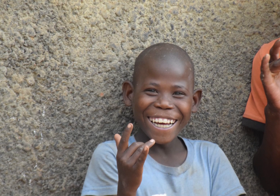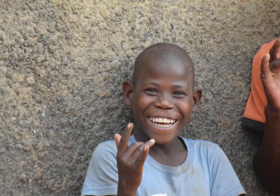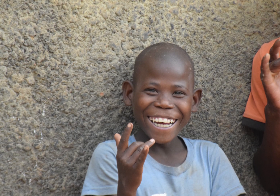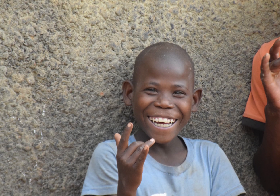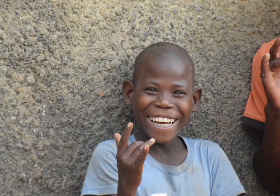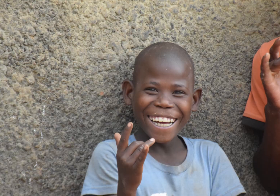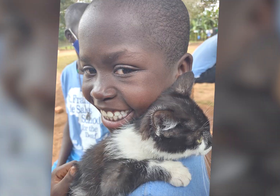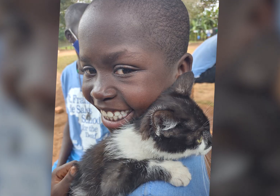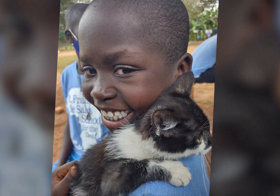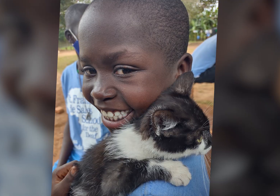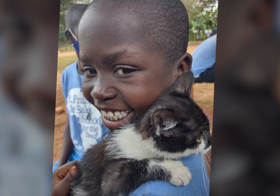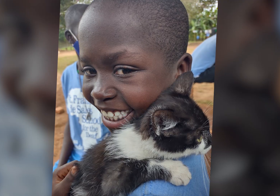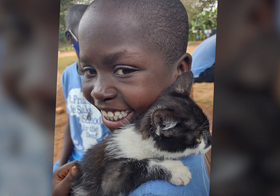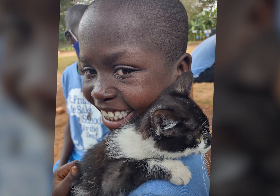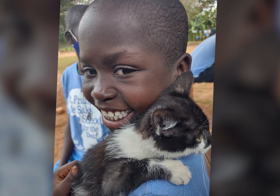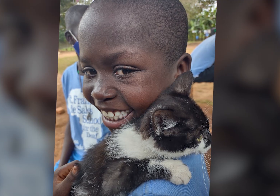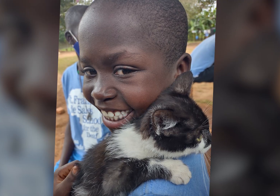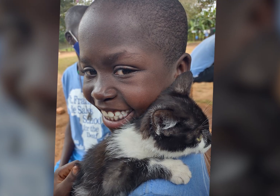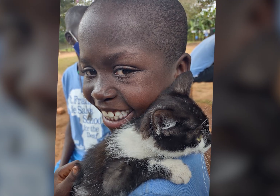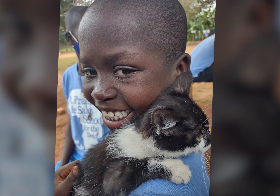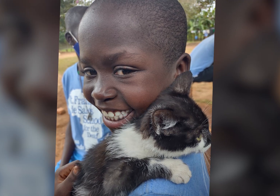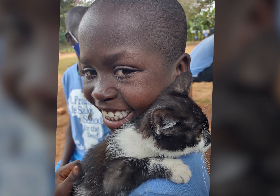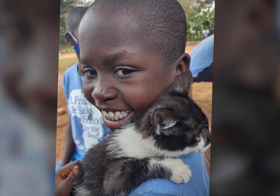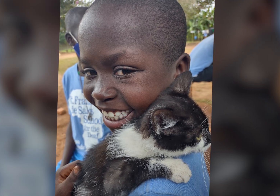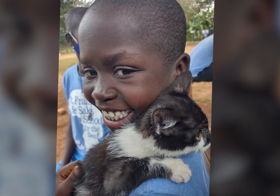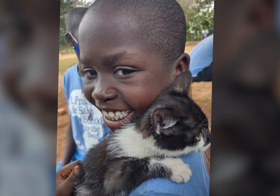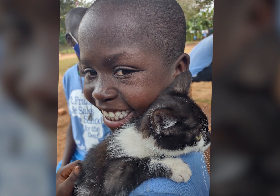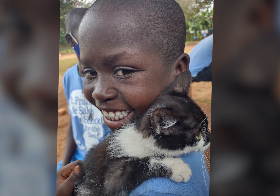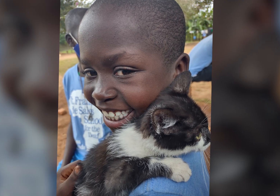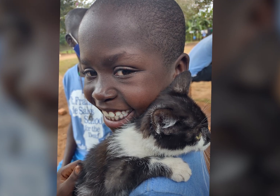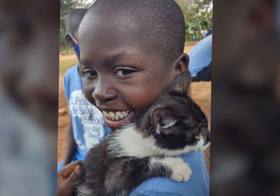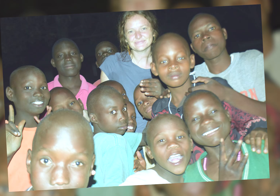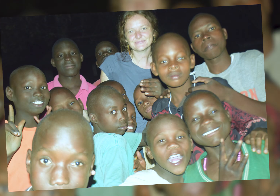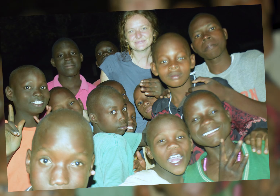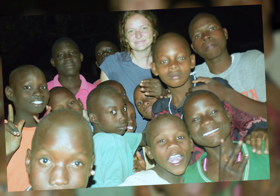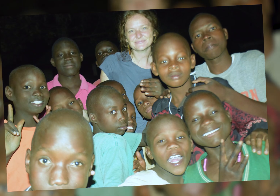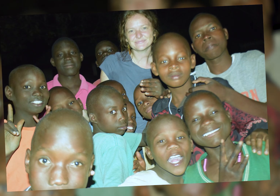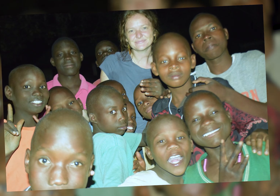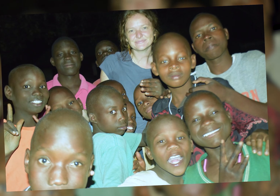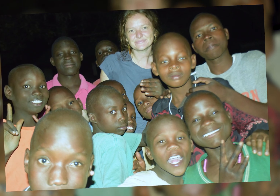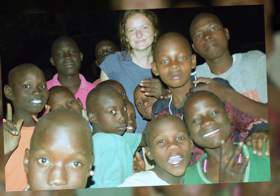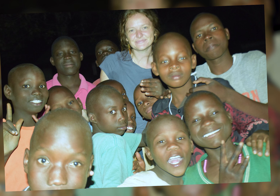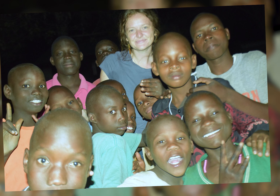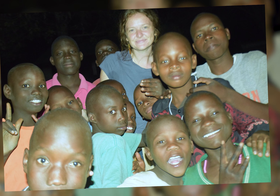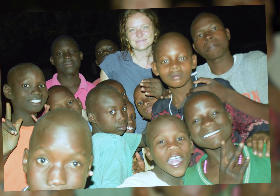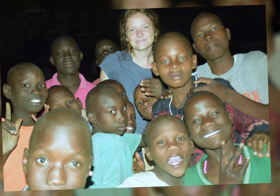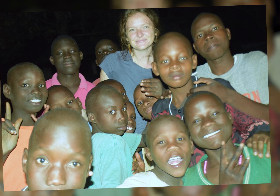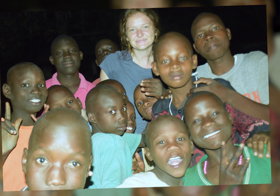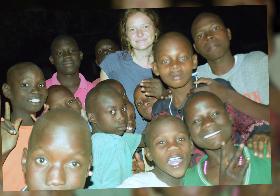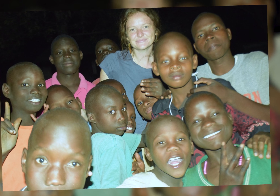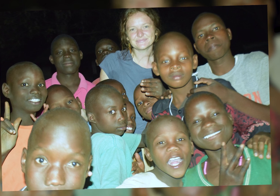Sometimes they send their students on taxis, bodas they're motorcycles, they're like taxis, and they will send their children by themselves,